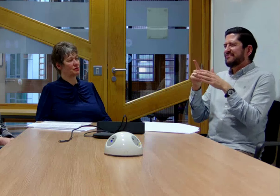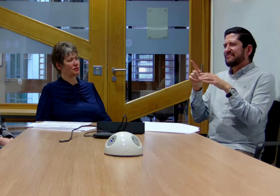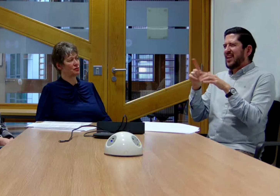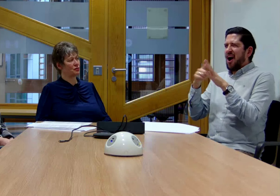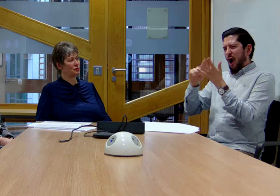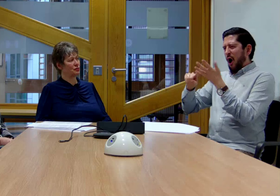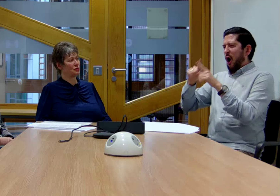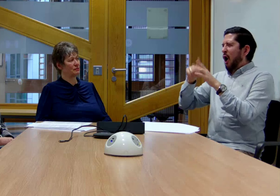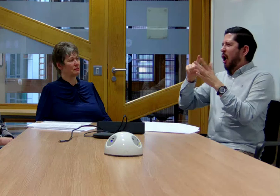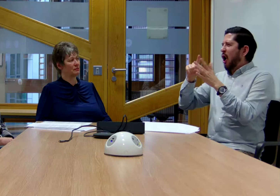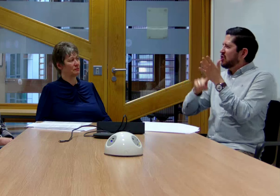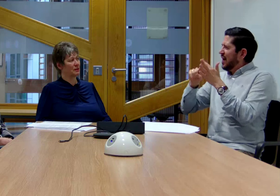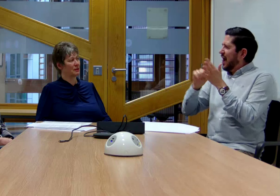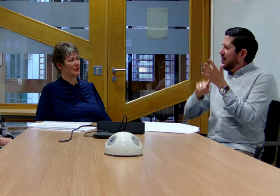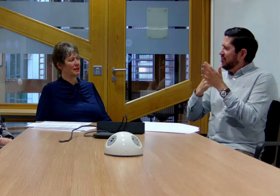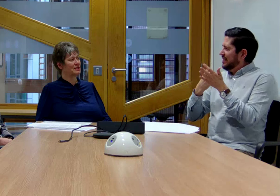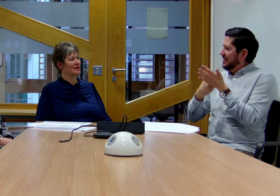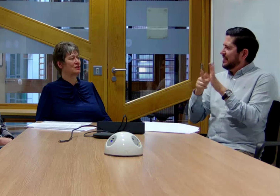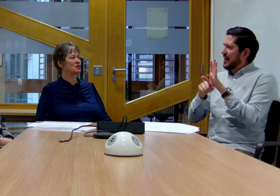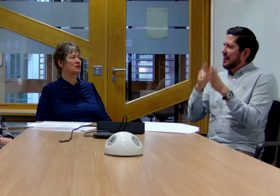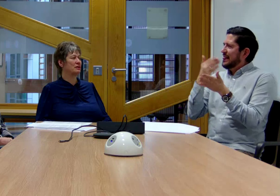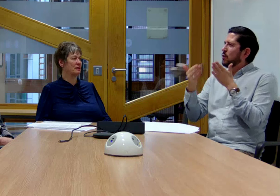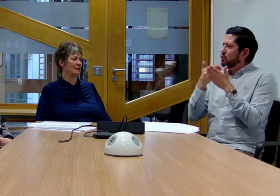and engage with. It's a little bit similar to, it's like an auxiliary language if you